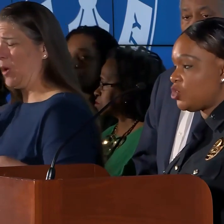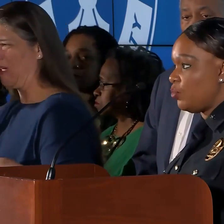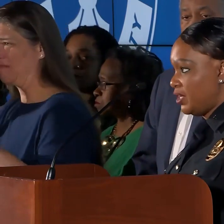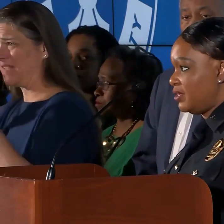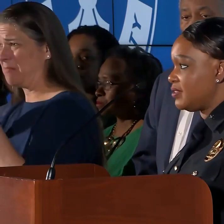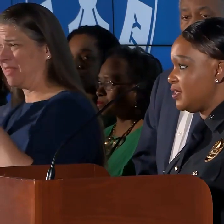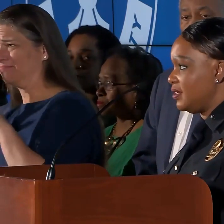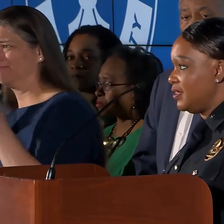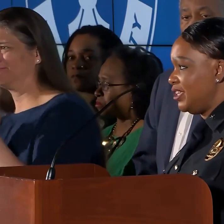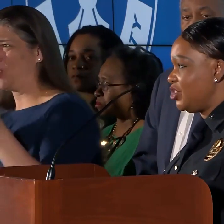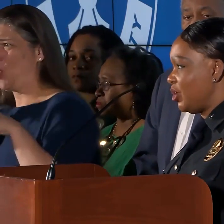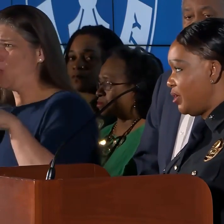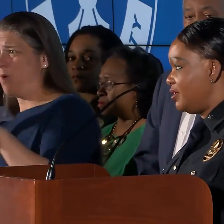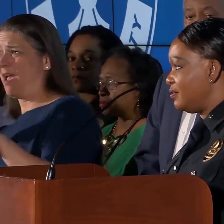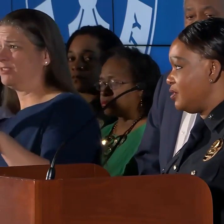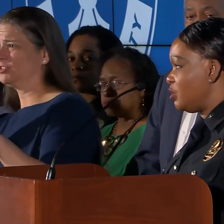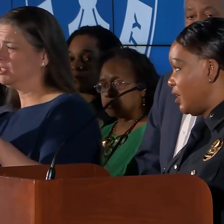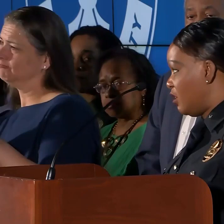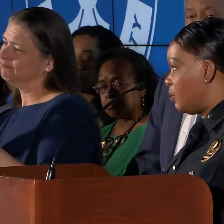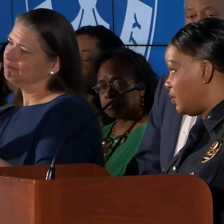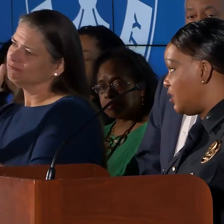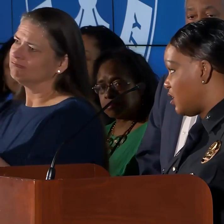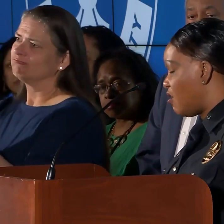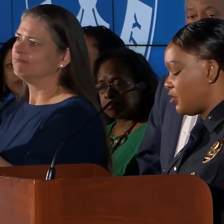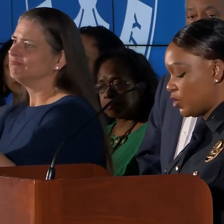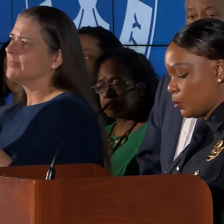to witness his journey to become *** police officer.